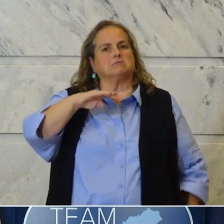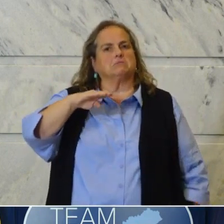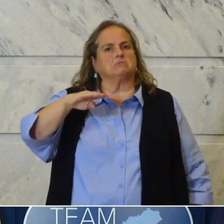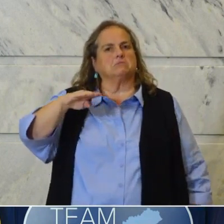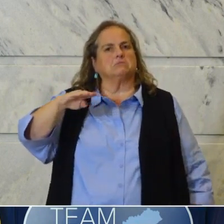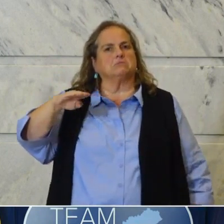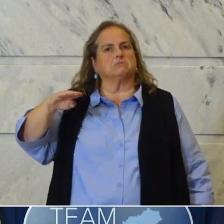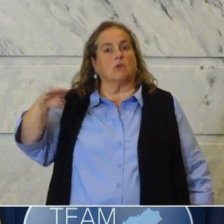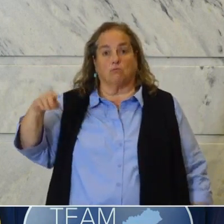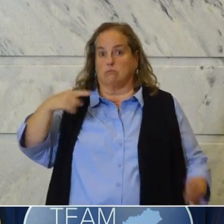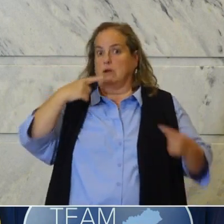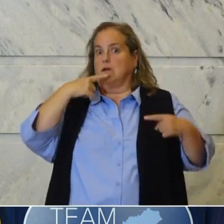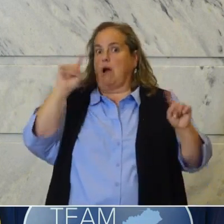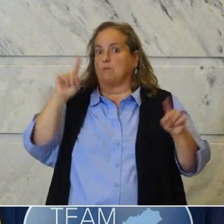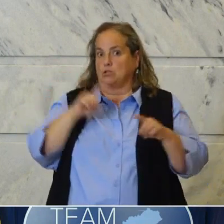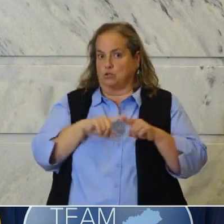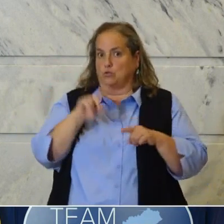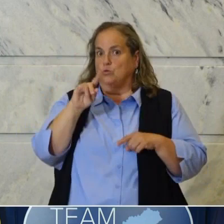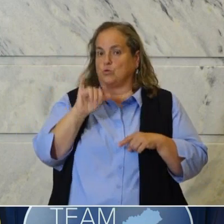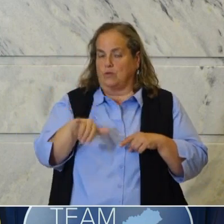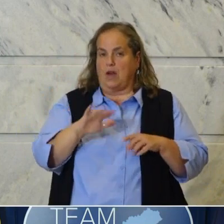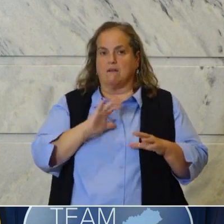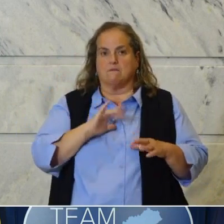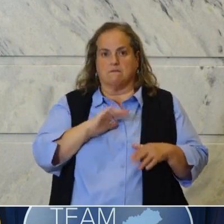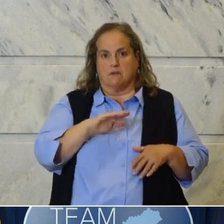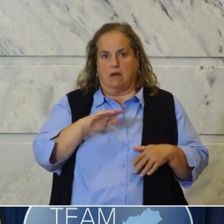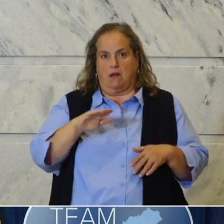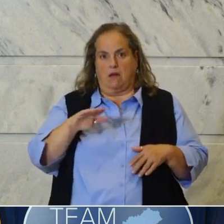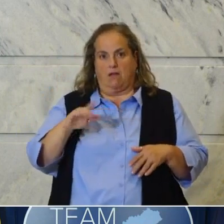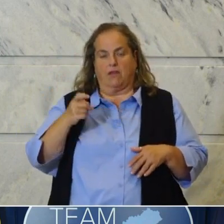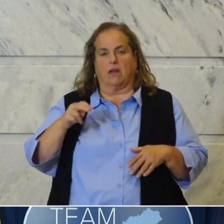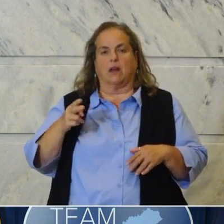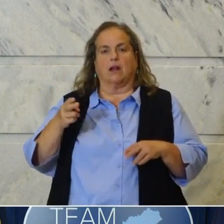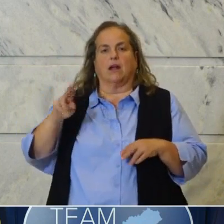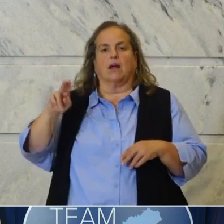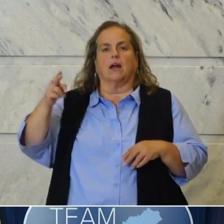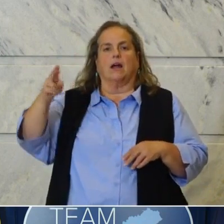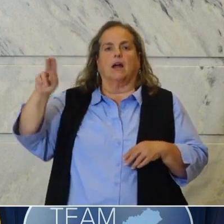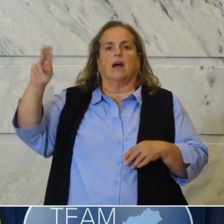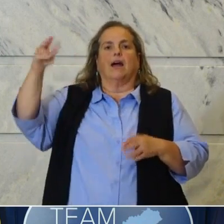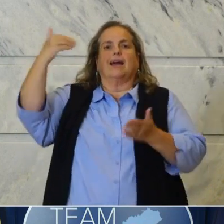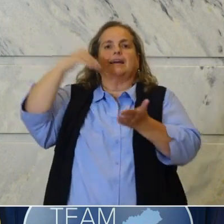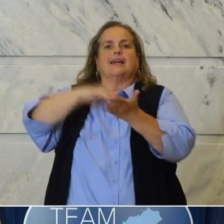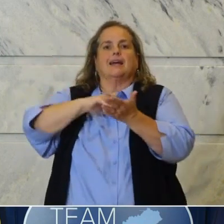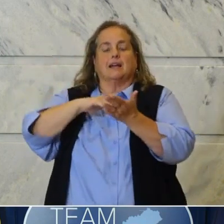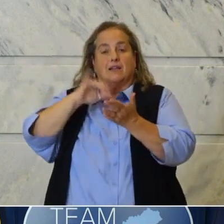accomplishment to pull that off for almost three months. And then we started to climb again and that climb was alarming, because if that client